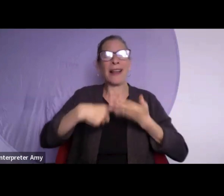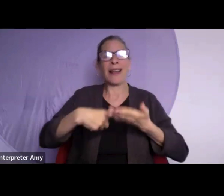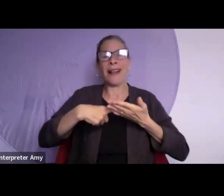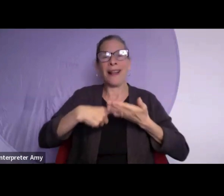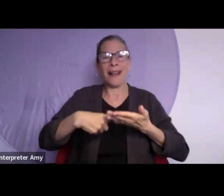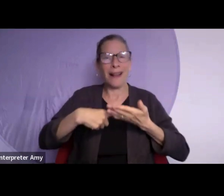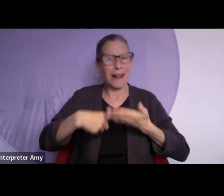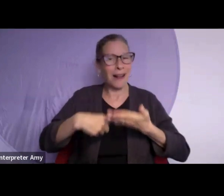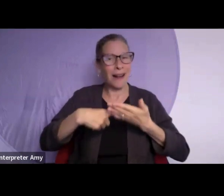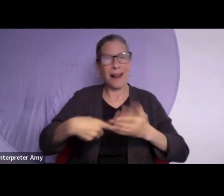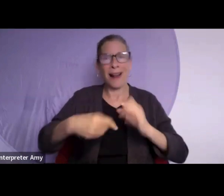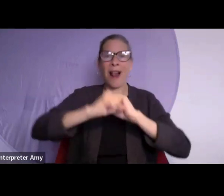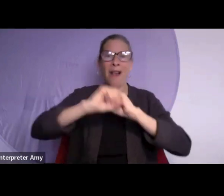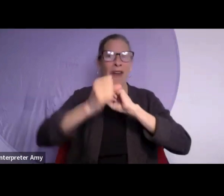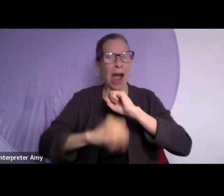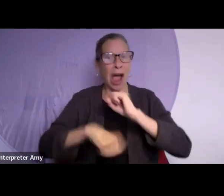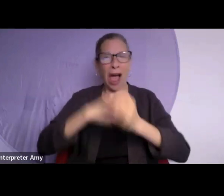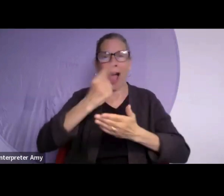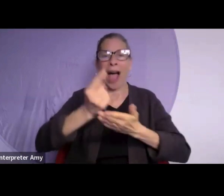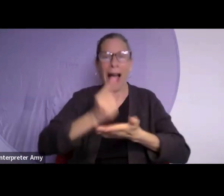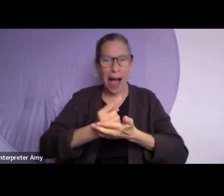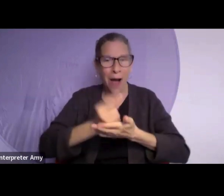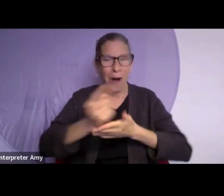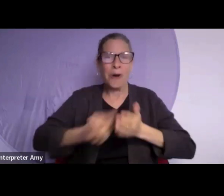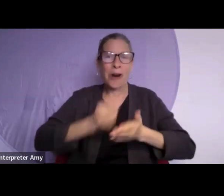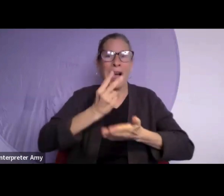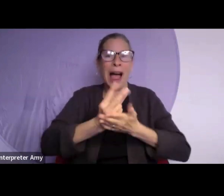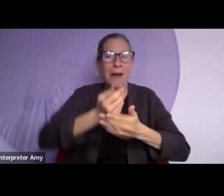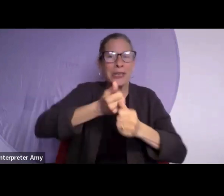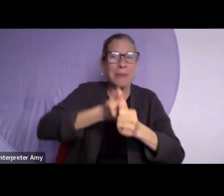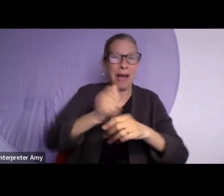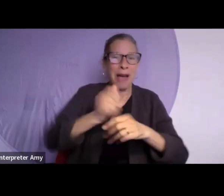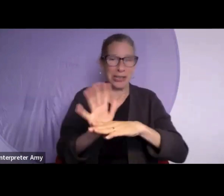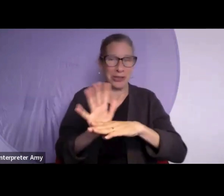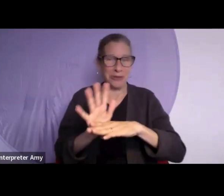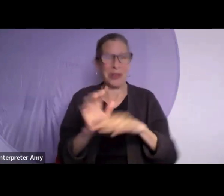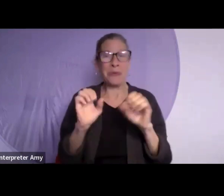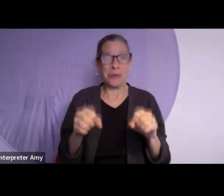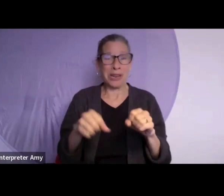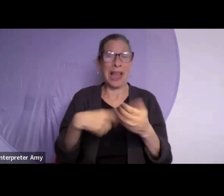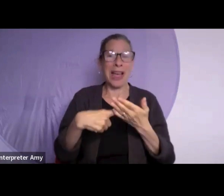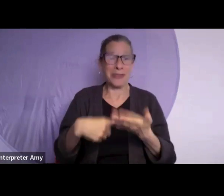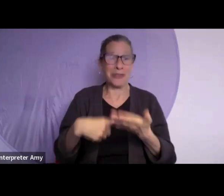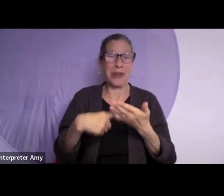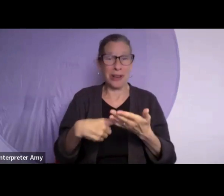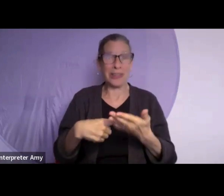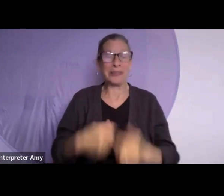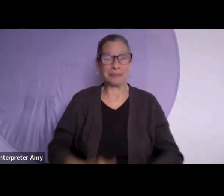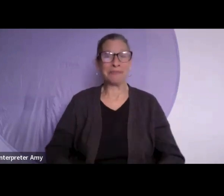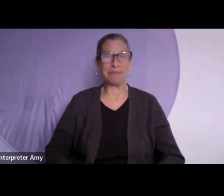an hour easily about each film individually. And there's really